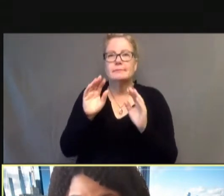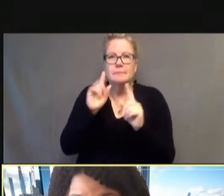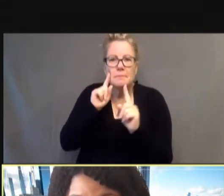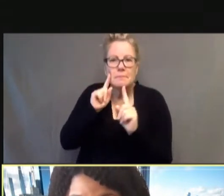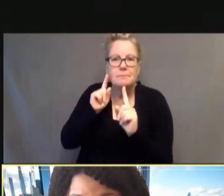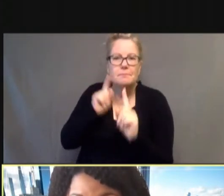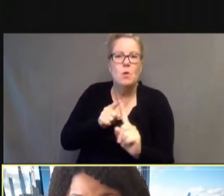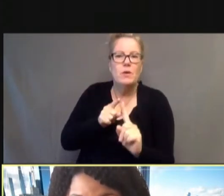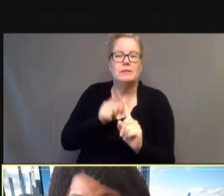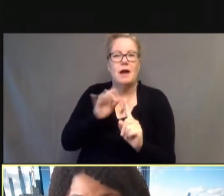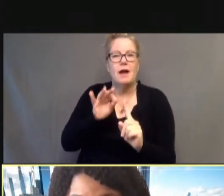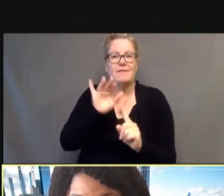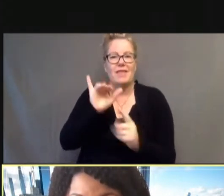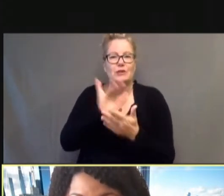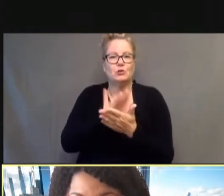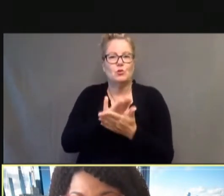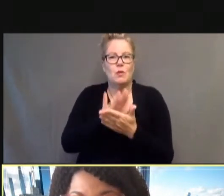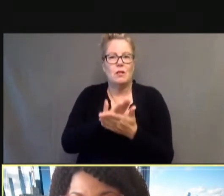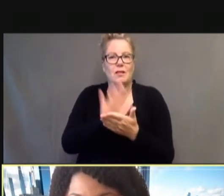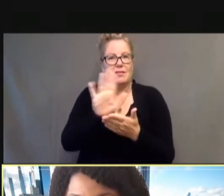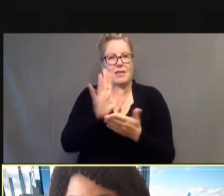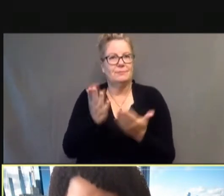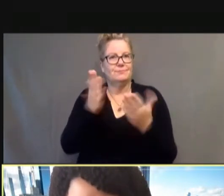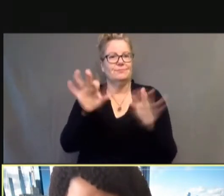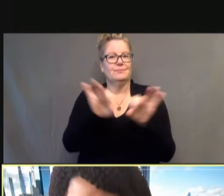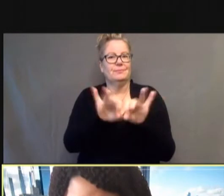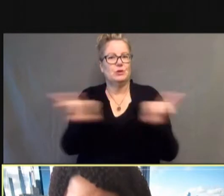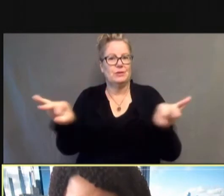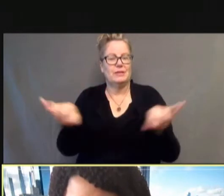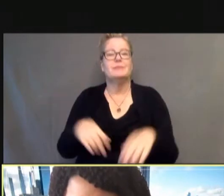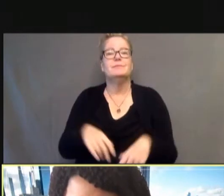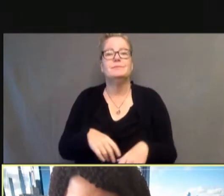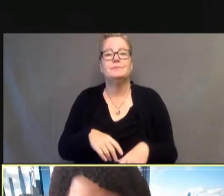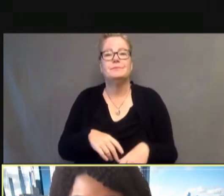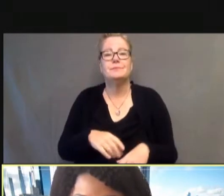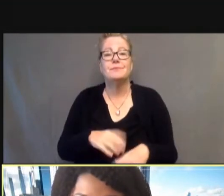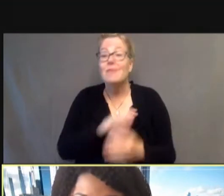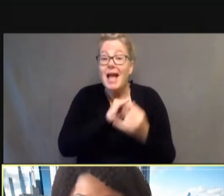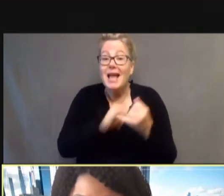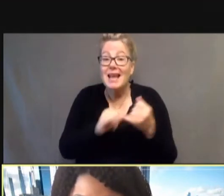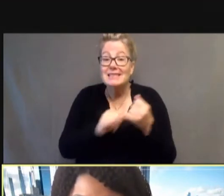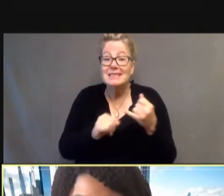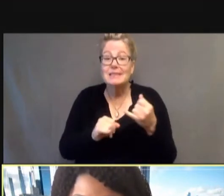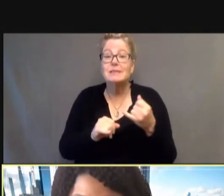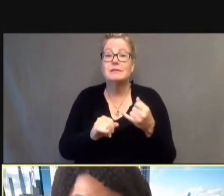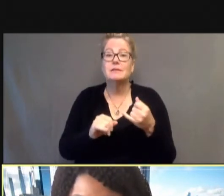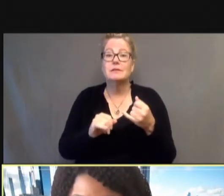a fundamental alteration. And then lastly, there's something called direct threat. And